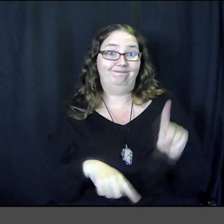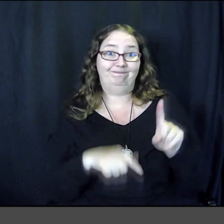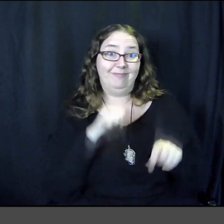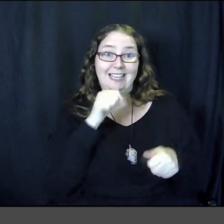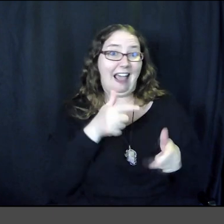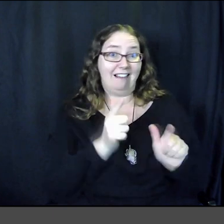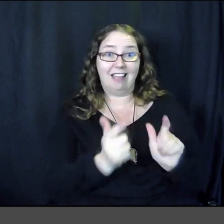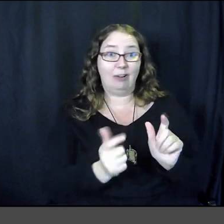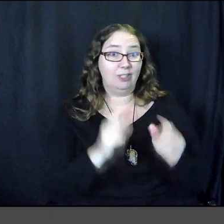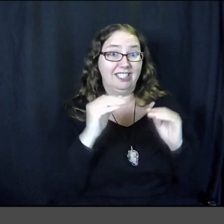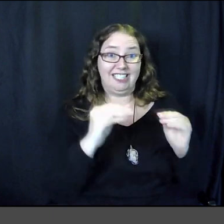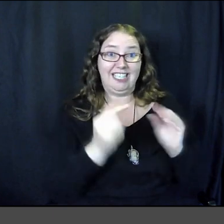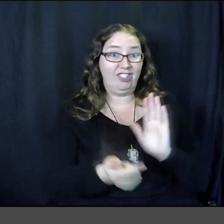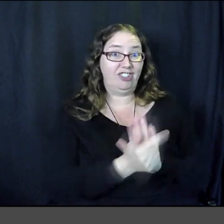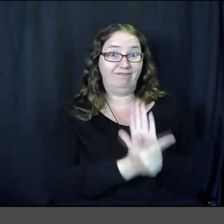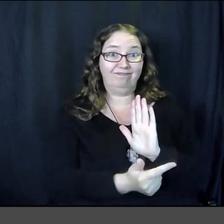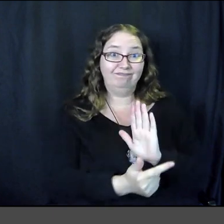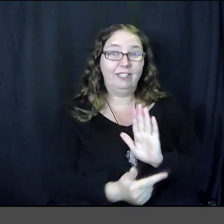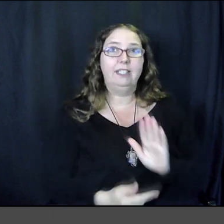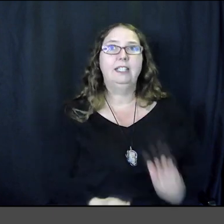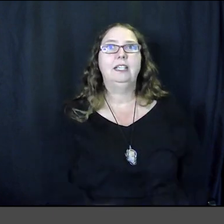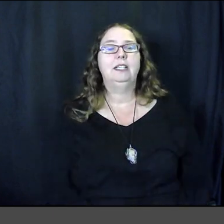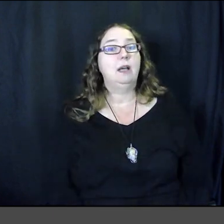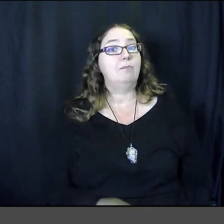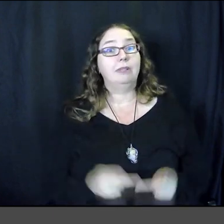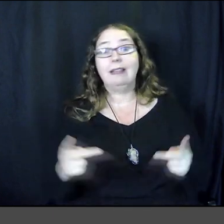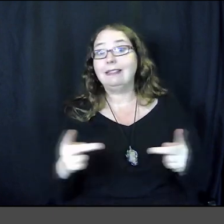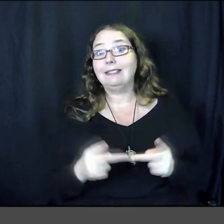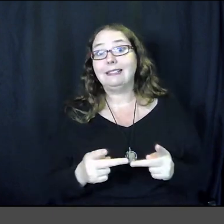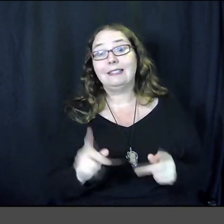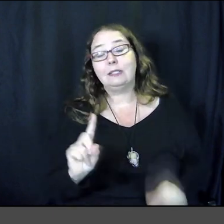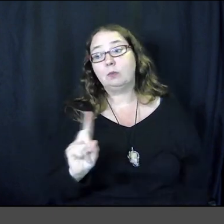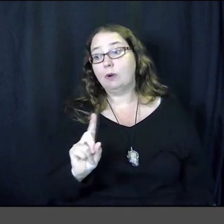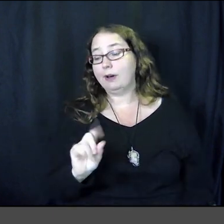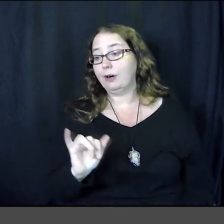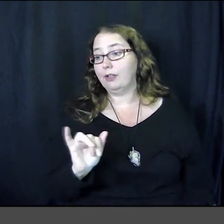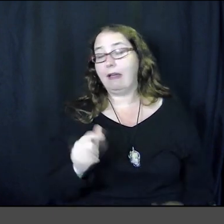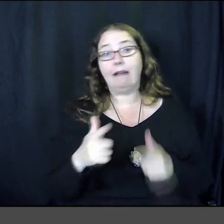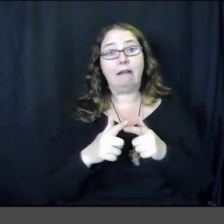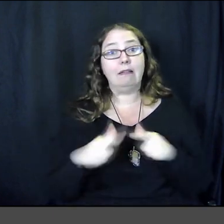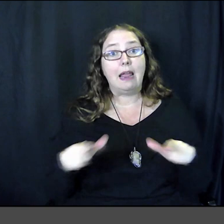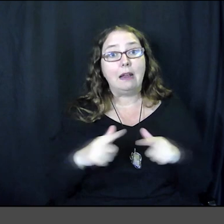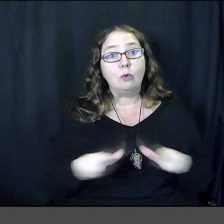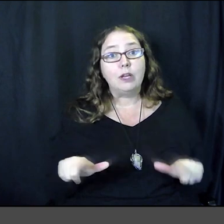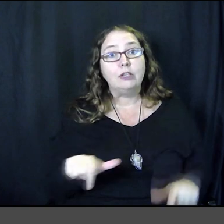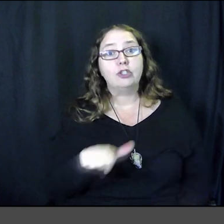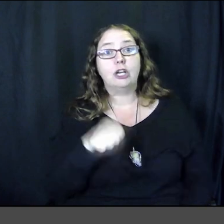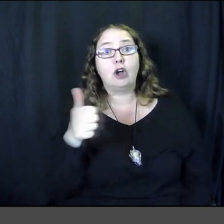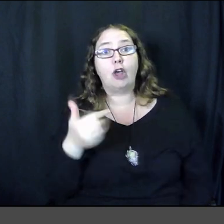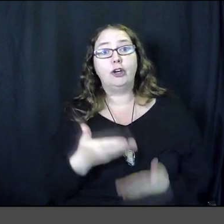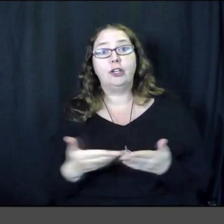IN PLACES WHERE, YOU KNOW, LANGUAGES AND OTHER THINGS, HUMANITIES DEPARTMENTS HAVE BEEN